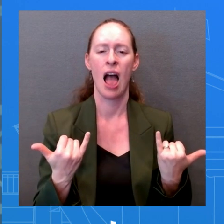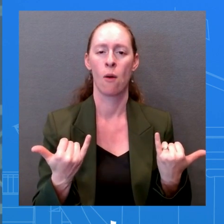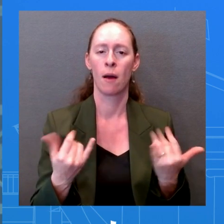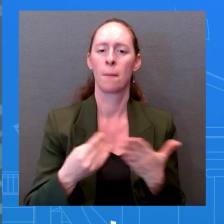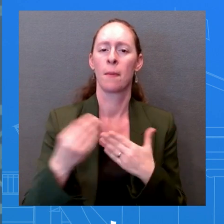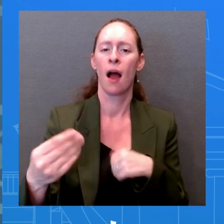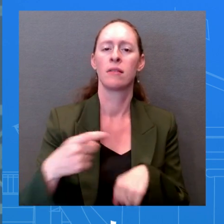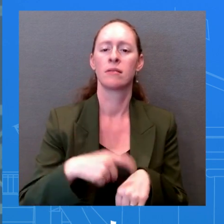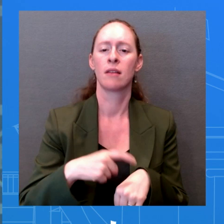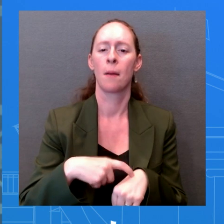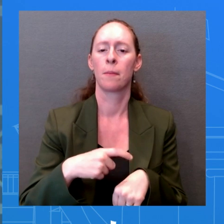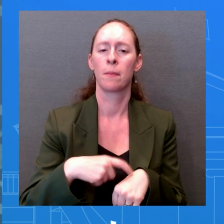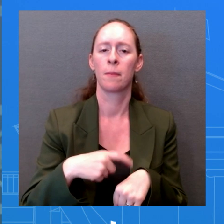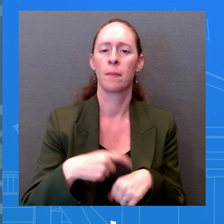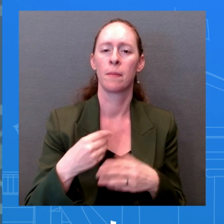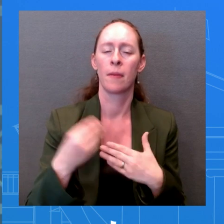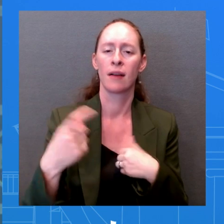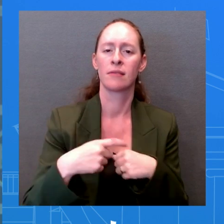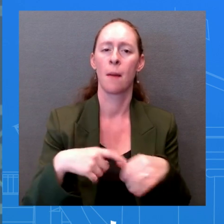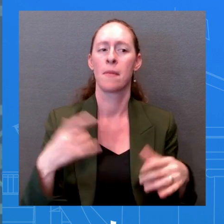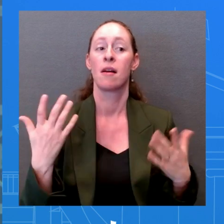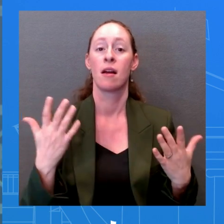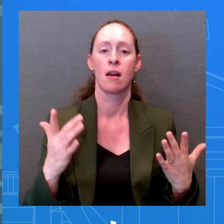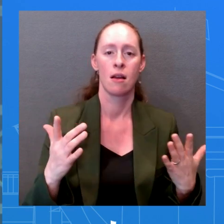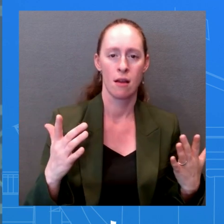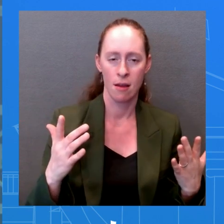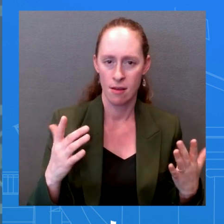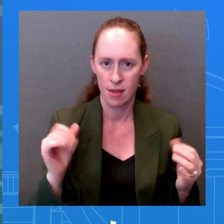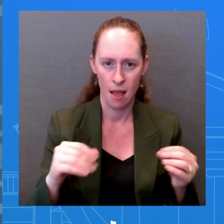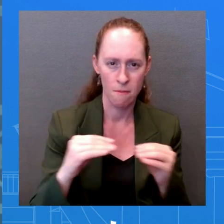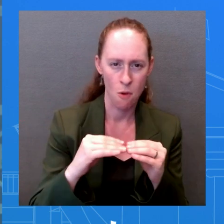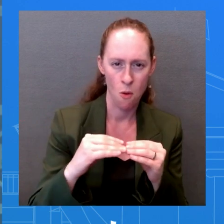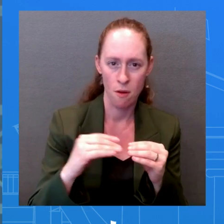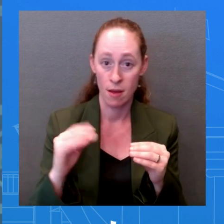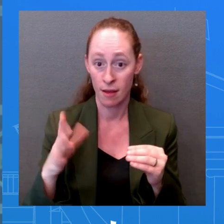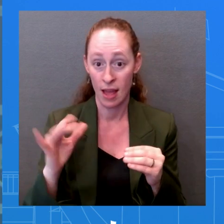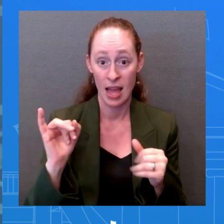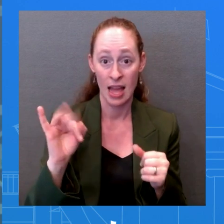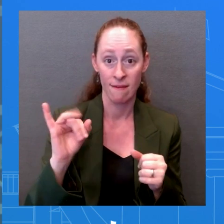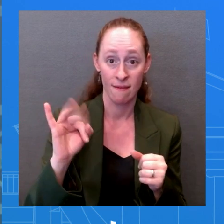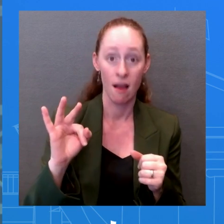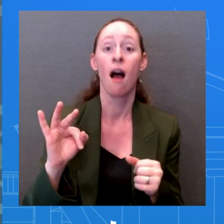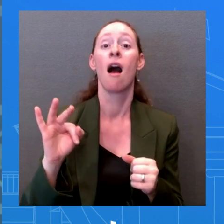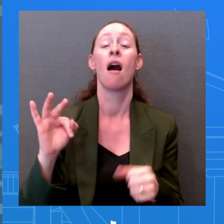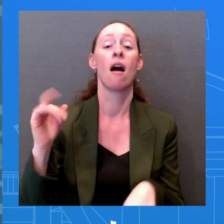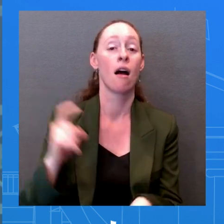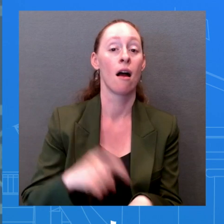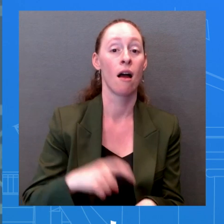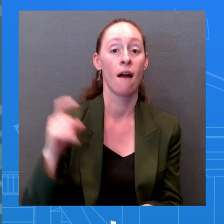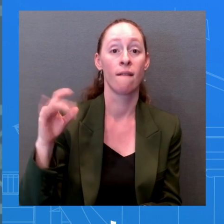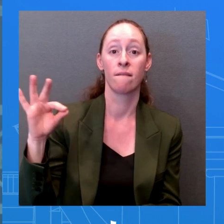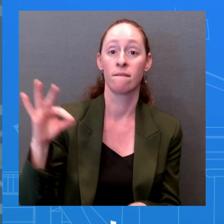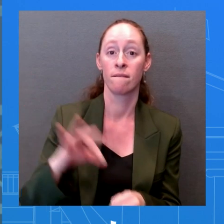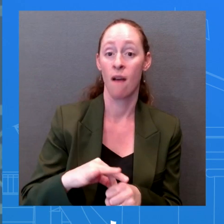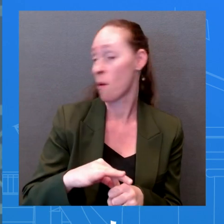So this deal is on -- is right on track. And we expect the broad support for both the labor and industry sides to continue.